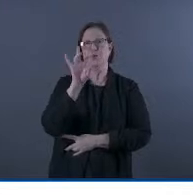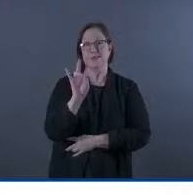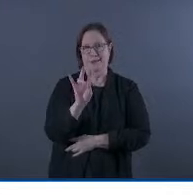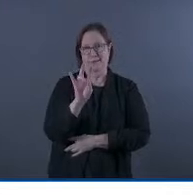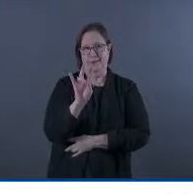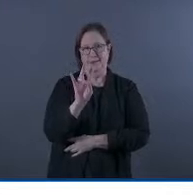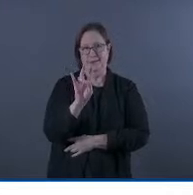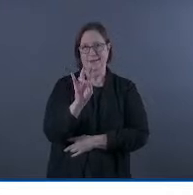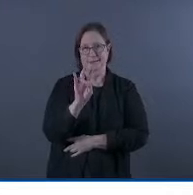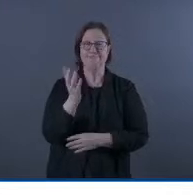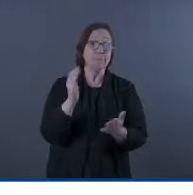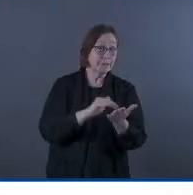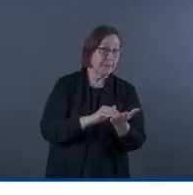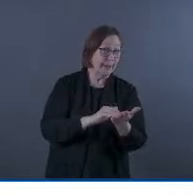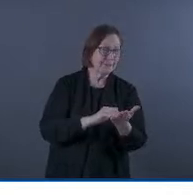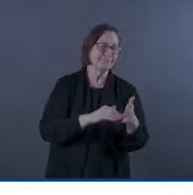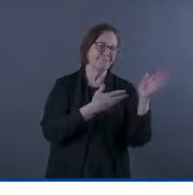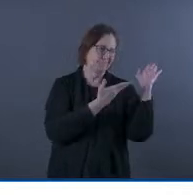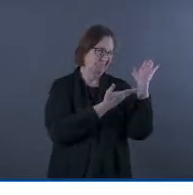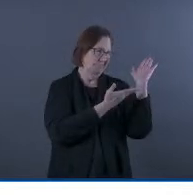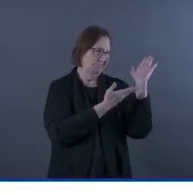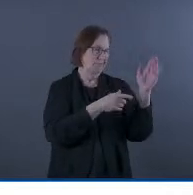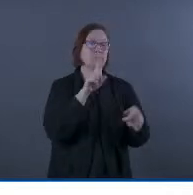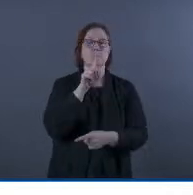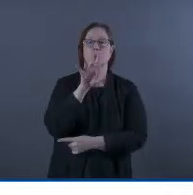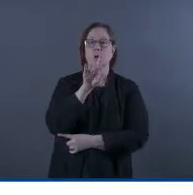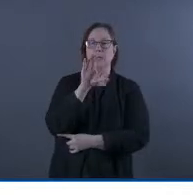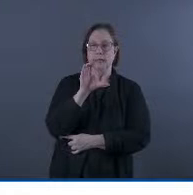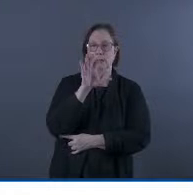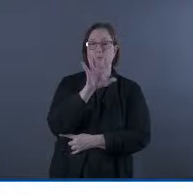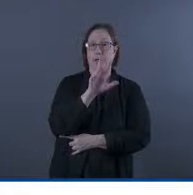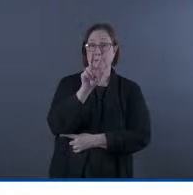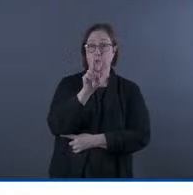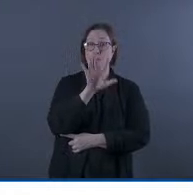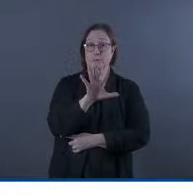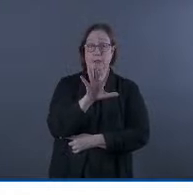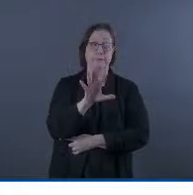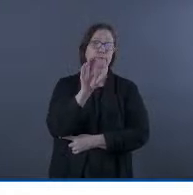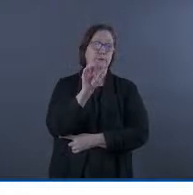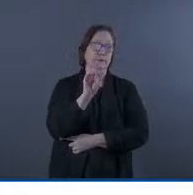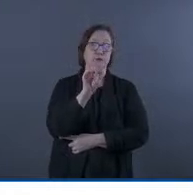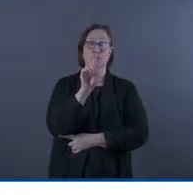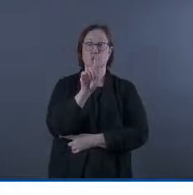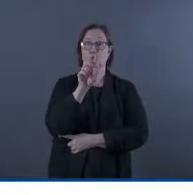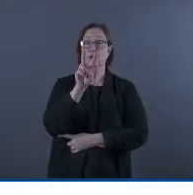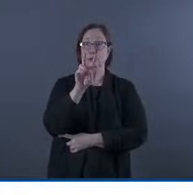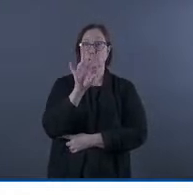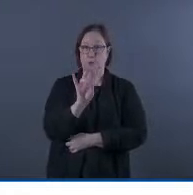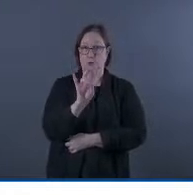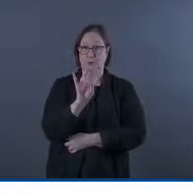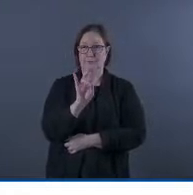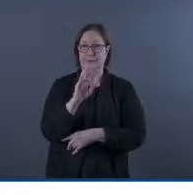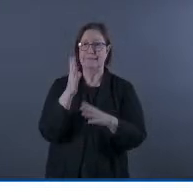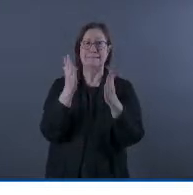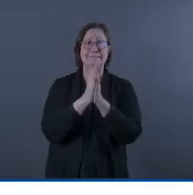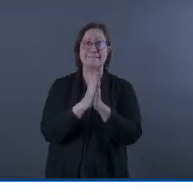That's 1-800-525-0127 for assistance in determining your eligibility